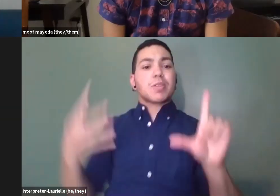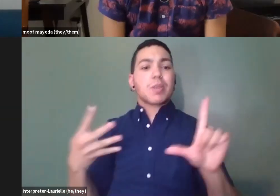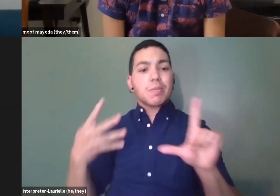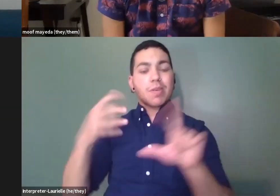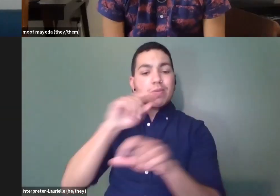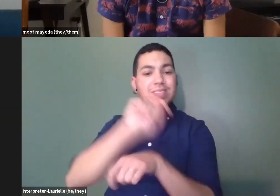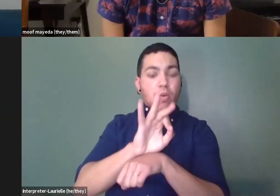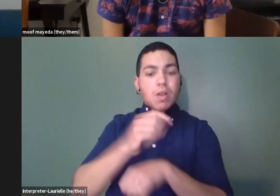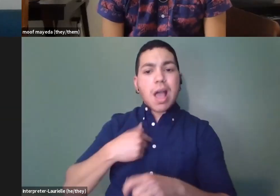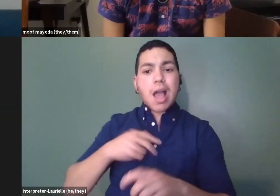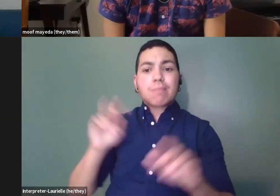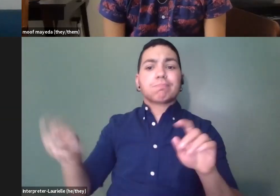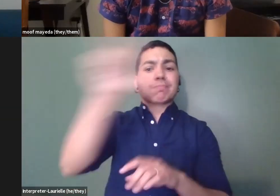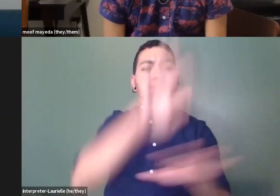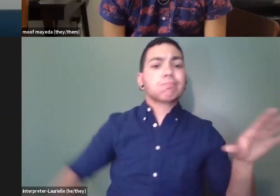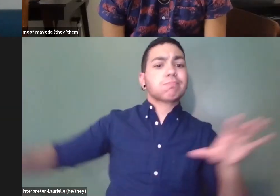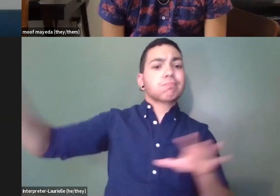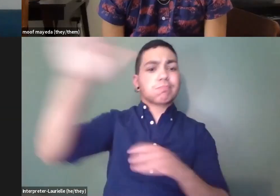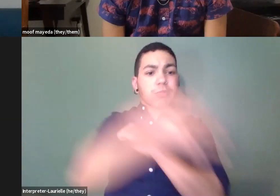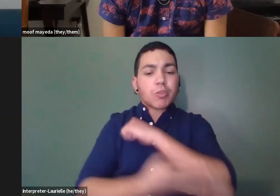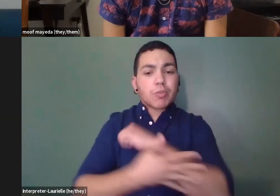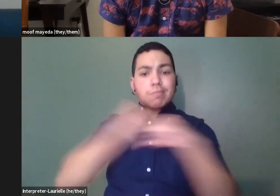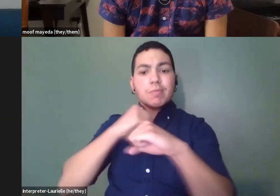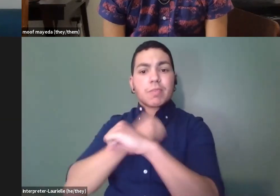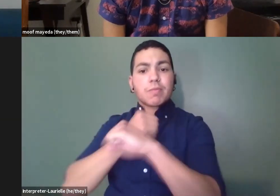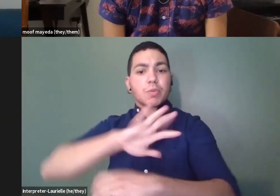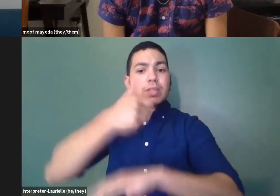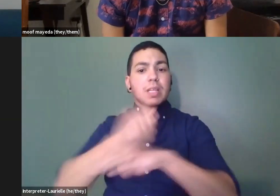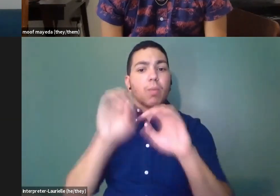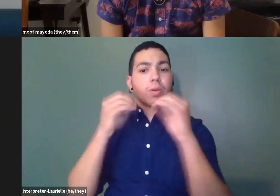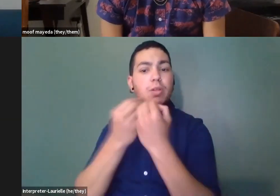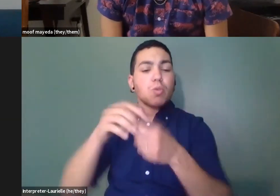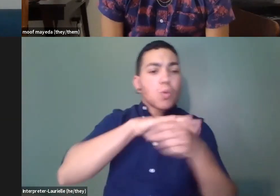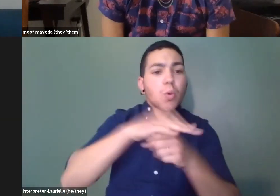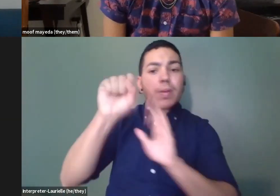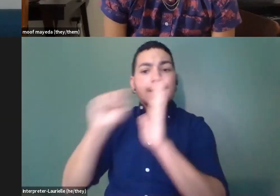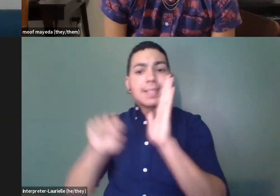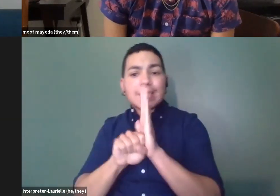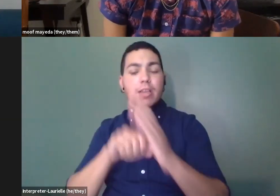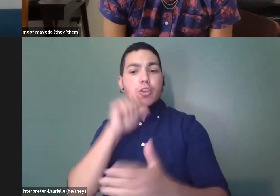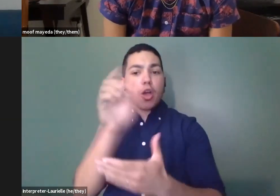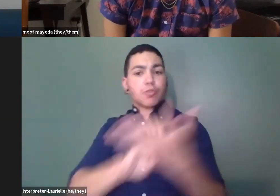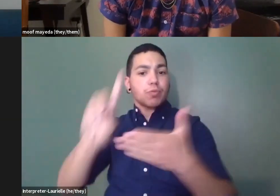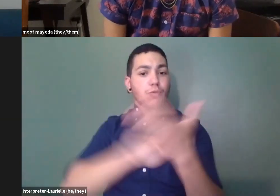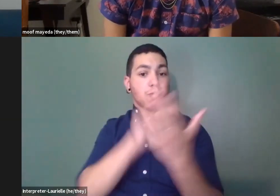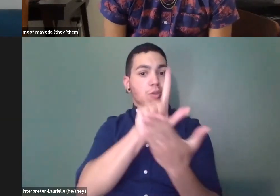laws protecting us from discrimination won't get us the transformational change we know we need.